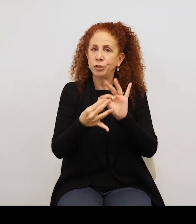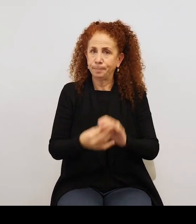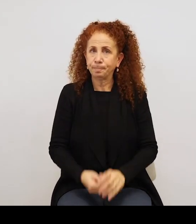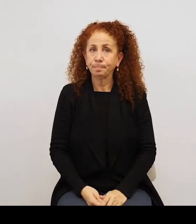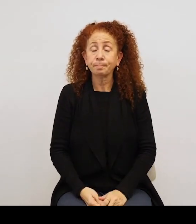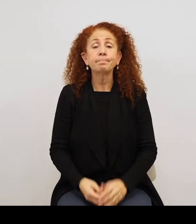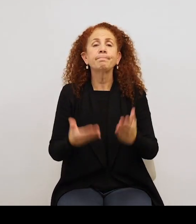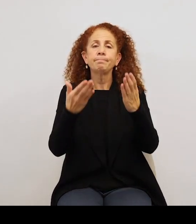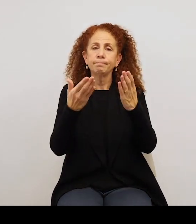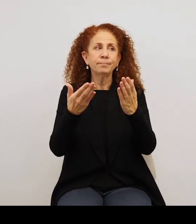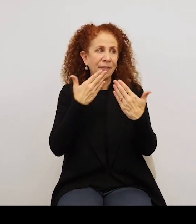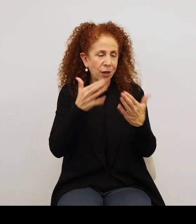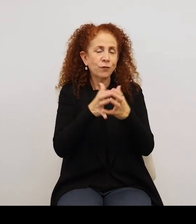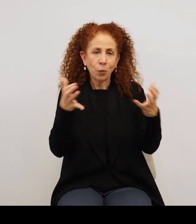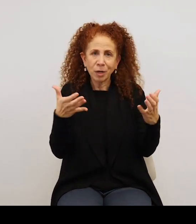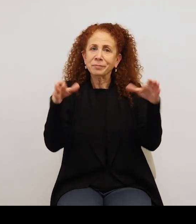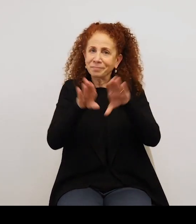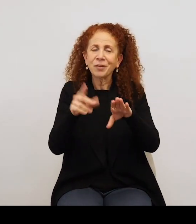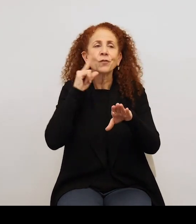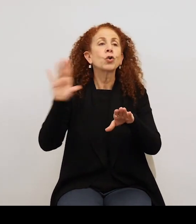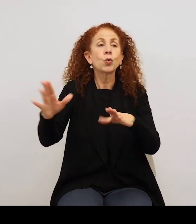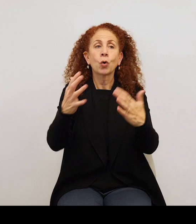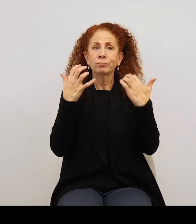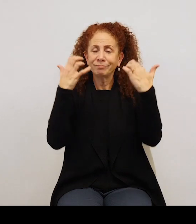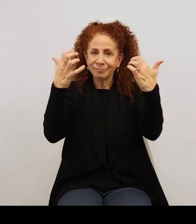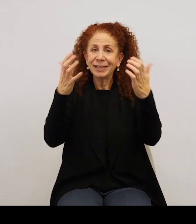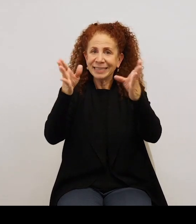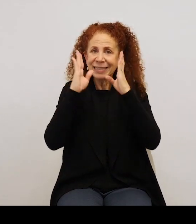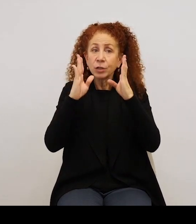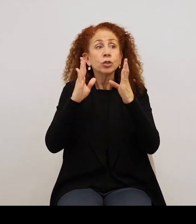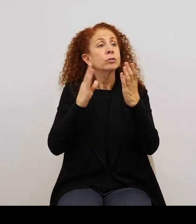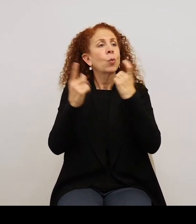And with that, I thank you very much for your attention. And I'm looking forward to our discussion.